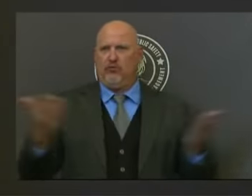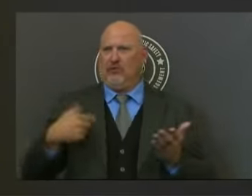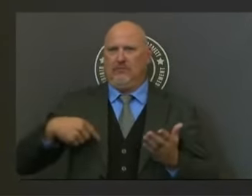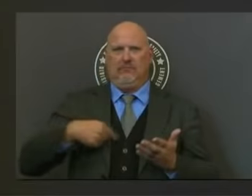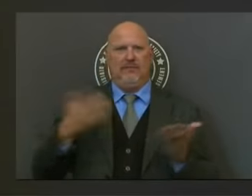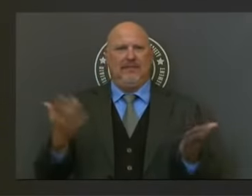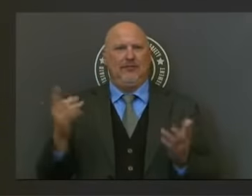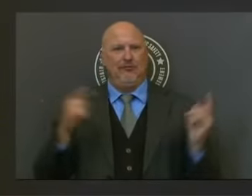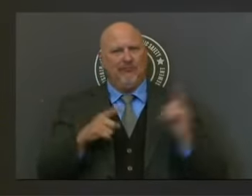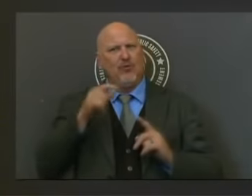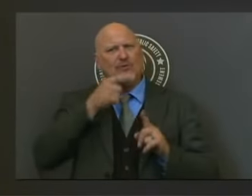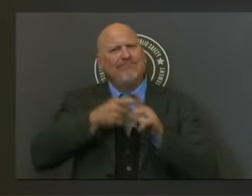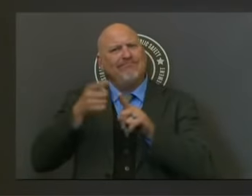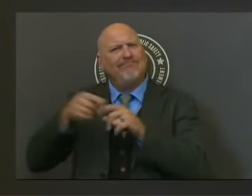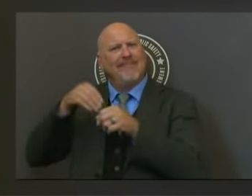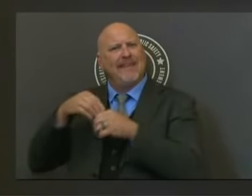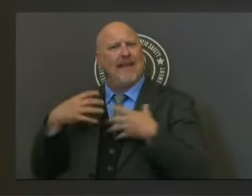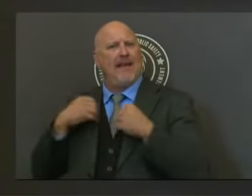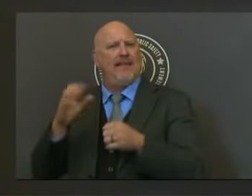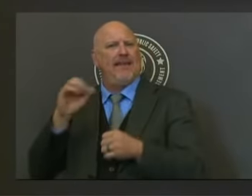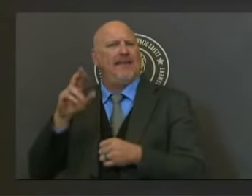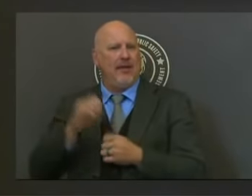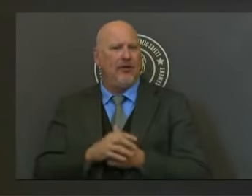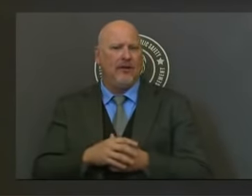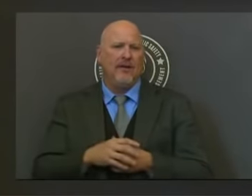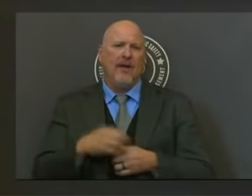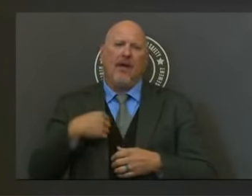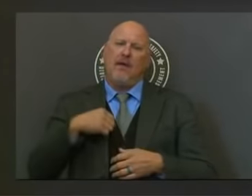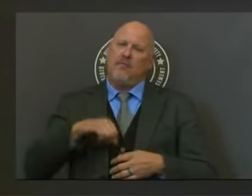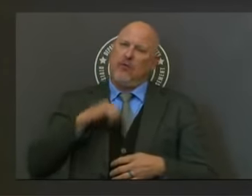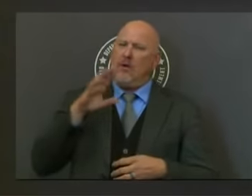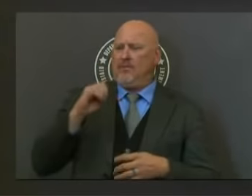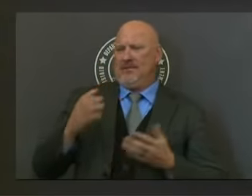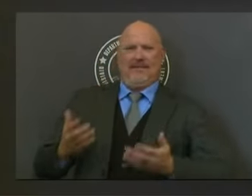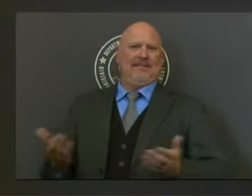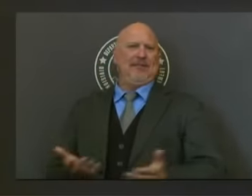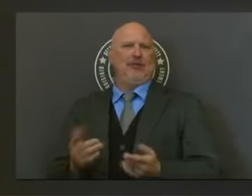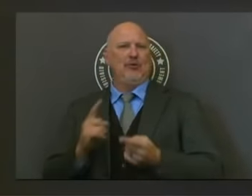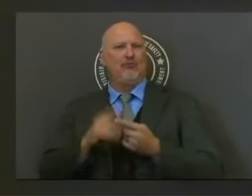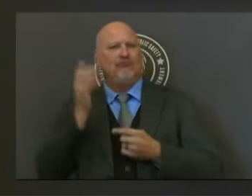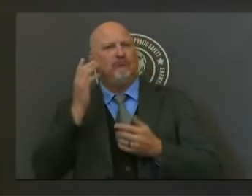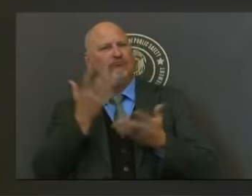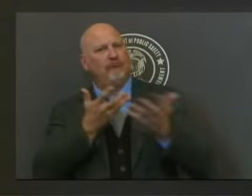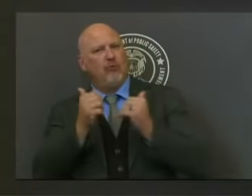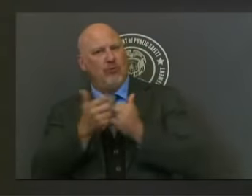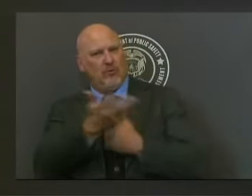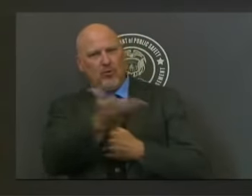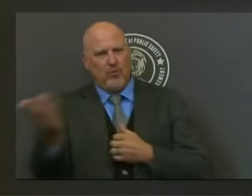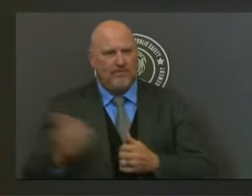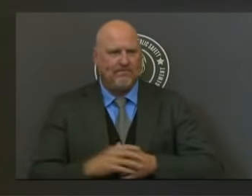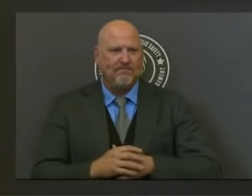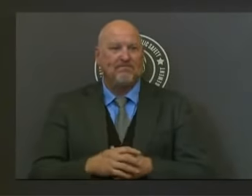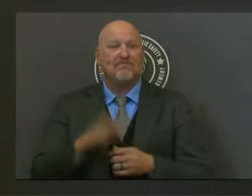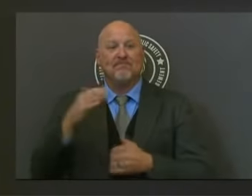Utah is my pleasure to be here today this morning I lead